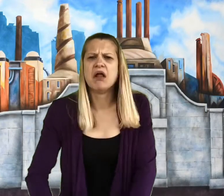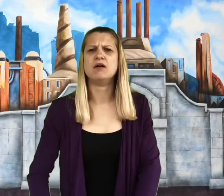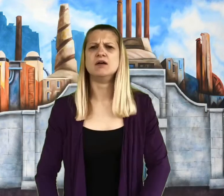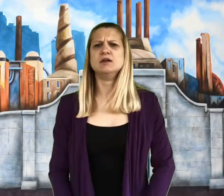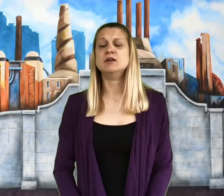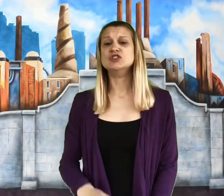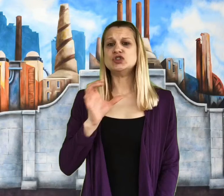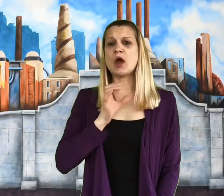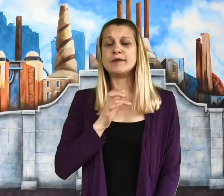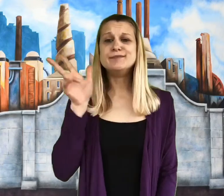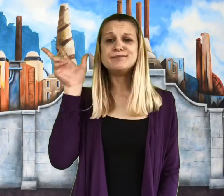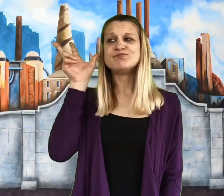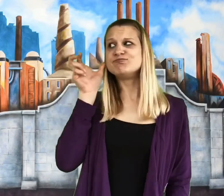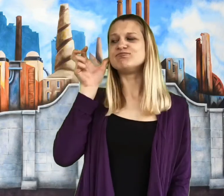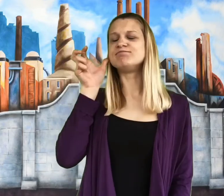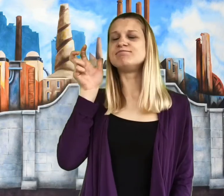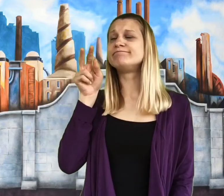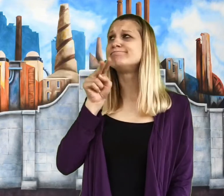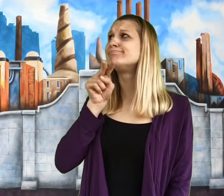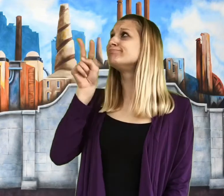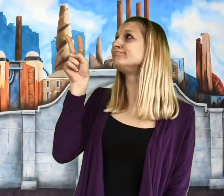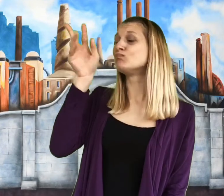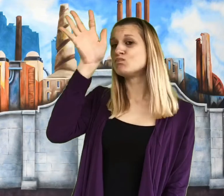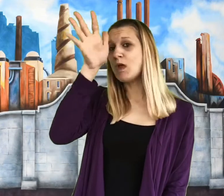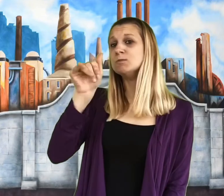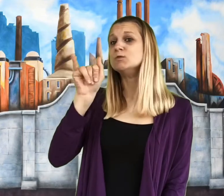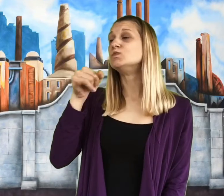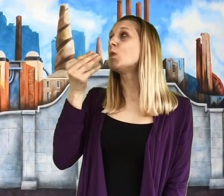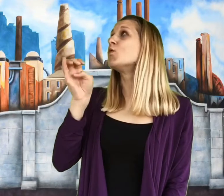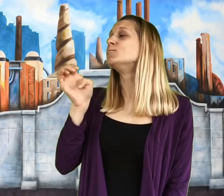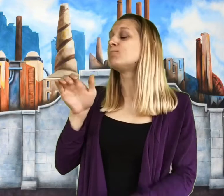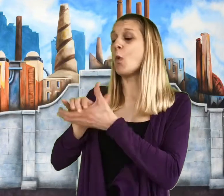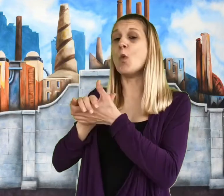Charlie, standing only a few paces away from the speaker, gave Grandpa Joe’s hand